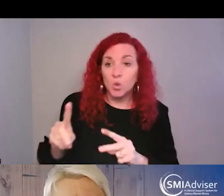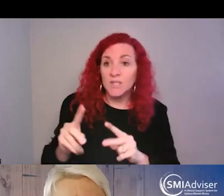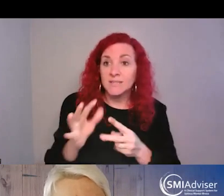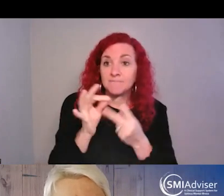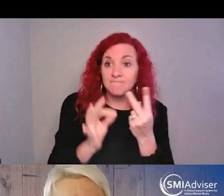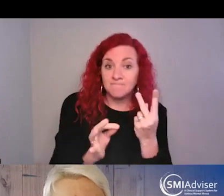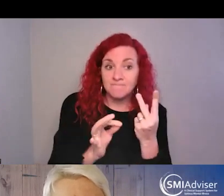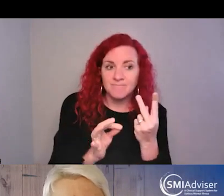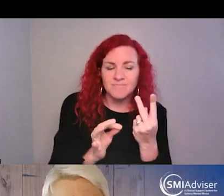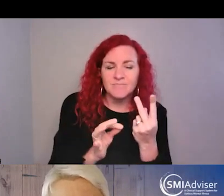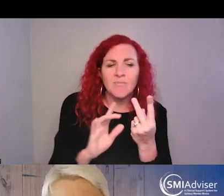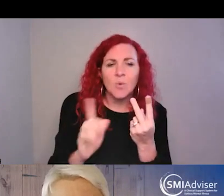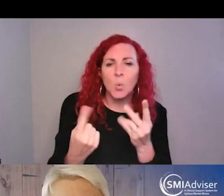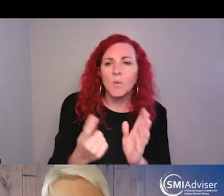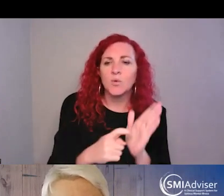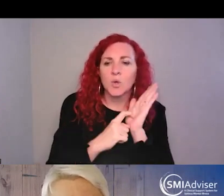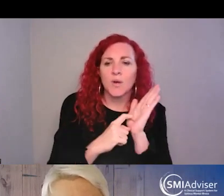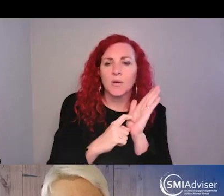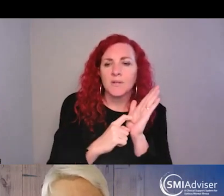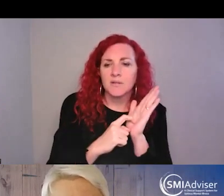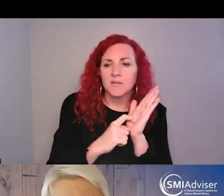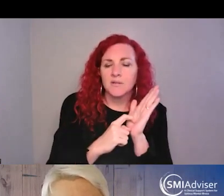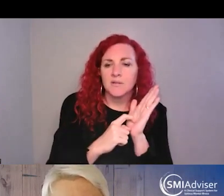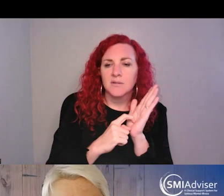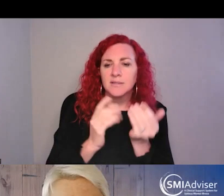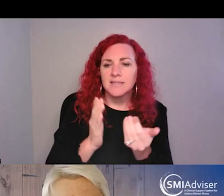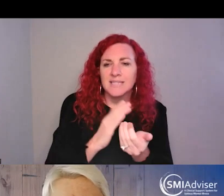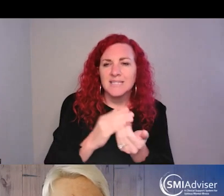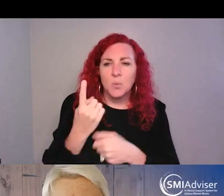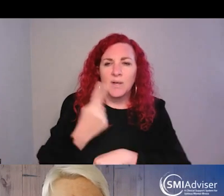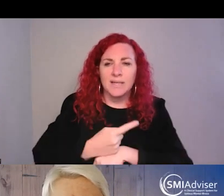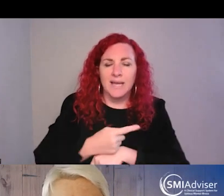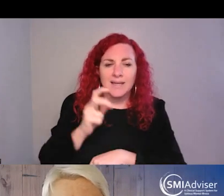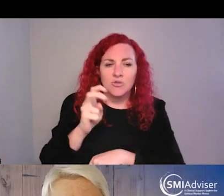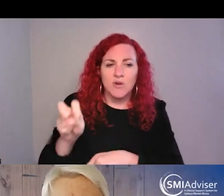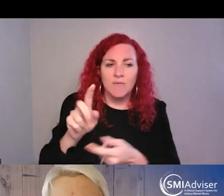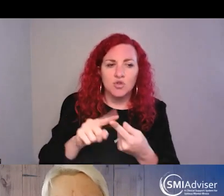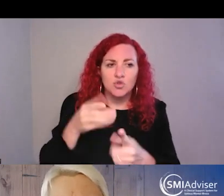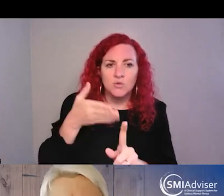THE ONLY REQUIREMENT IS THEY ARE AN EASY ONE DAY TRAVEL TO THE MAIN CONVENING.